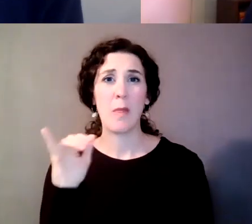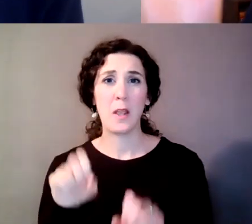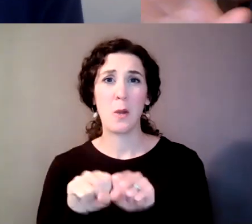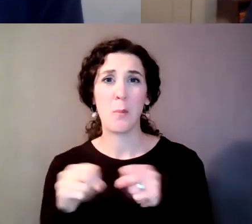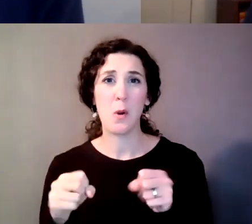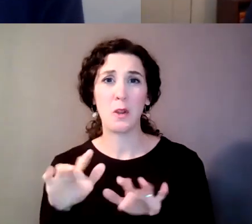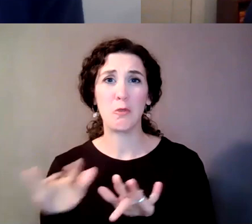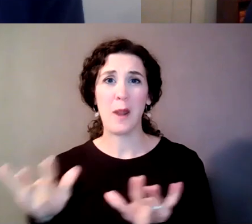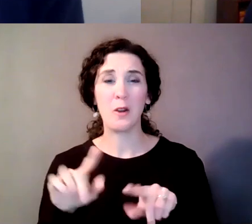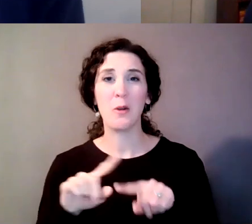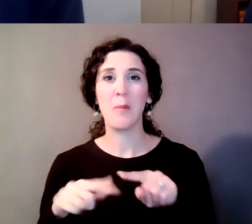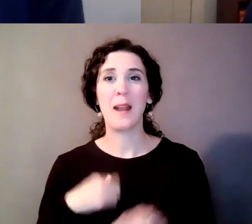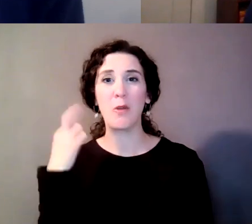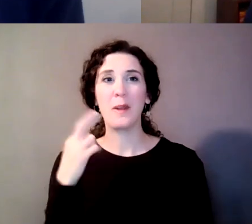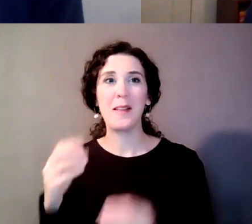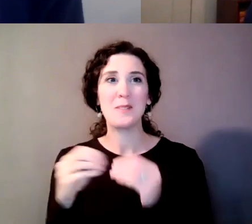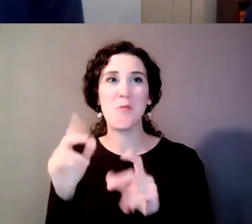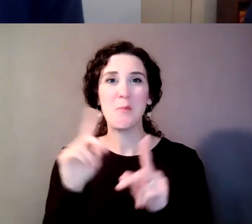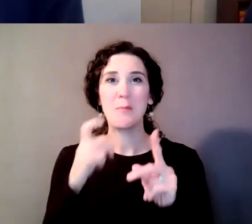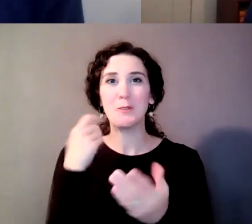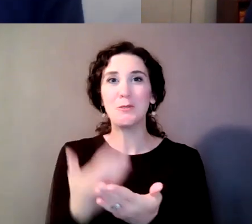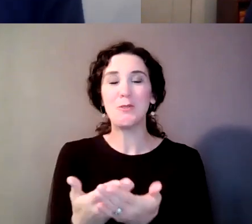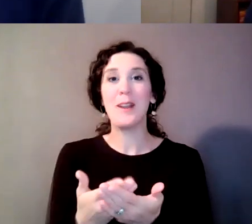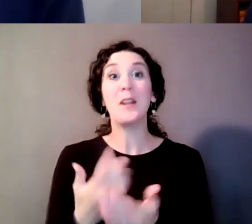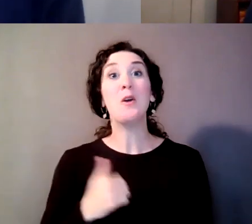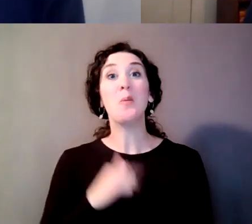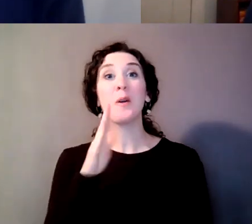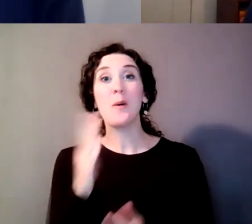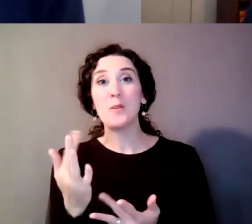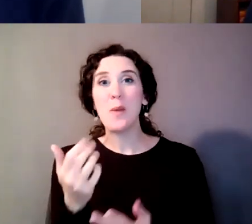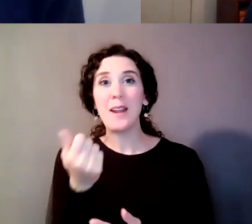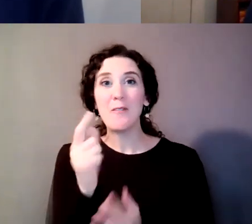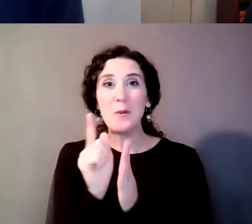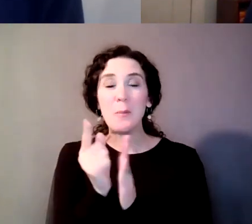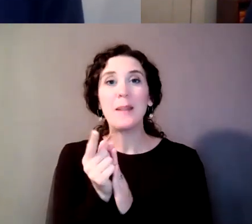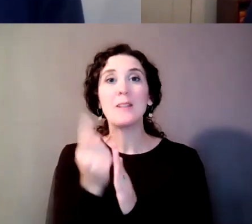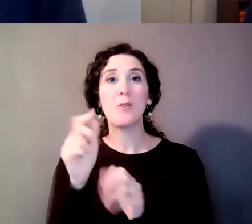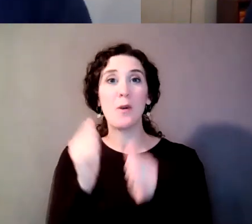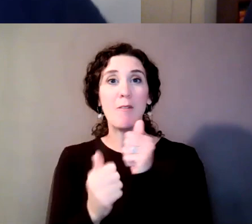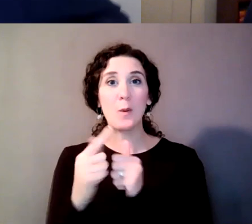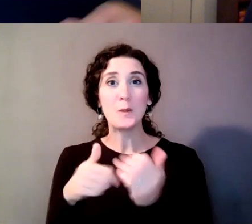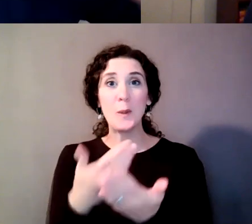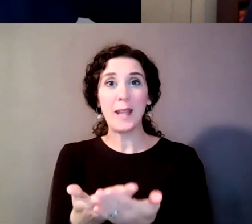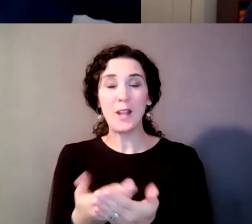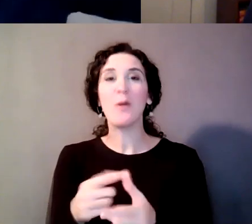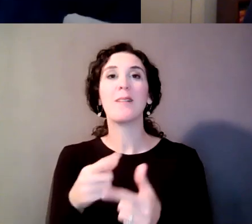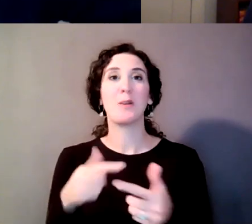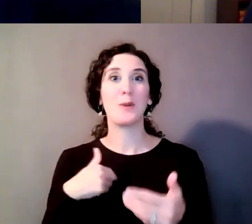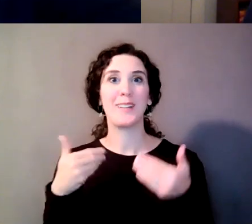so we are giving it a minute and we will kick this off once we get everyone into the webinar and ready to go.